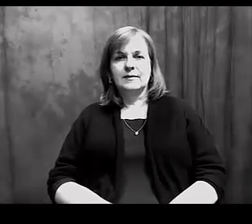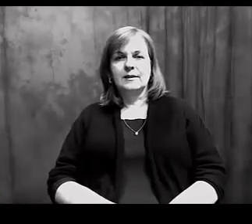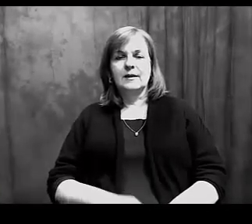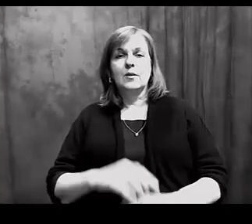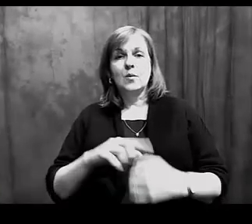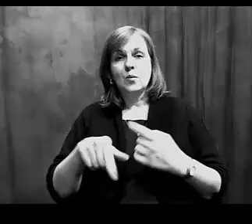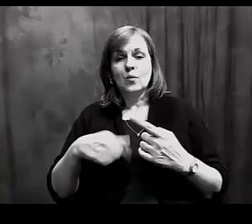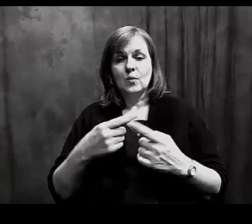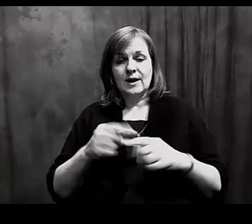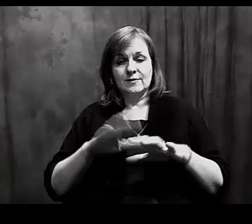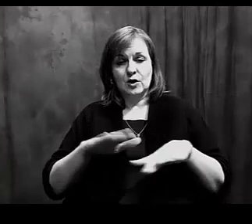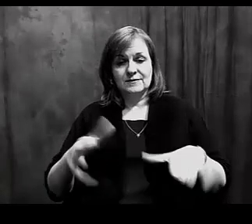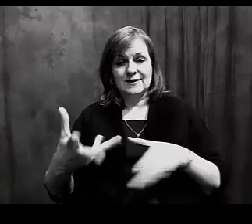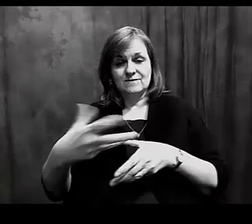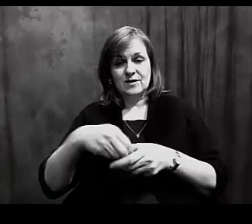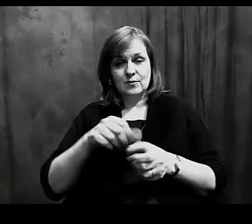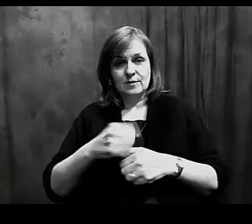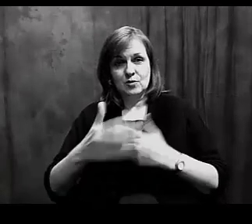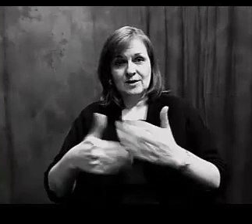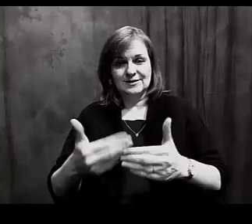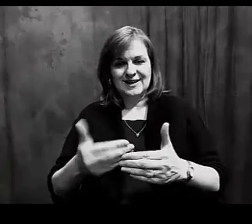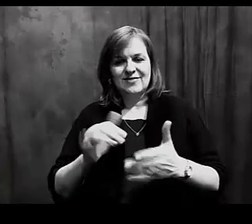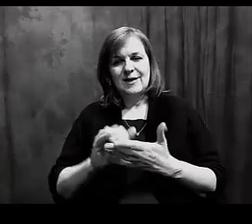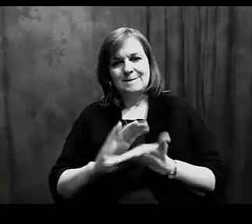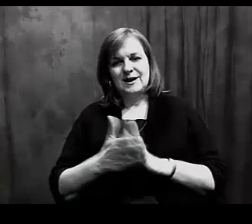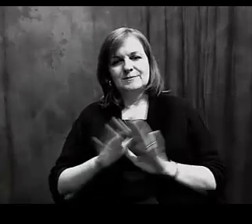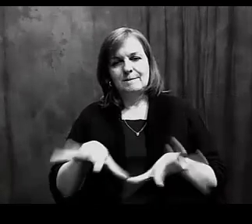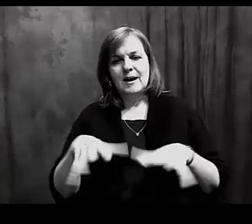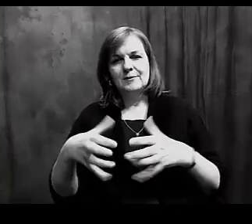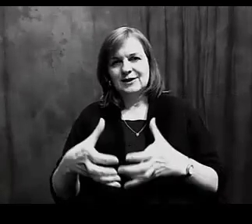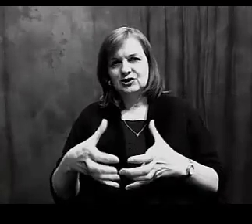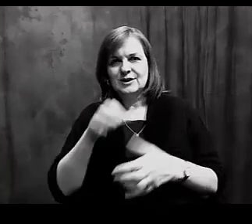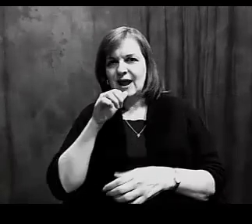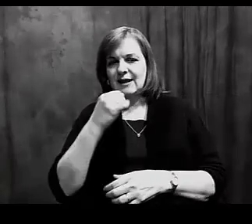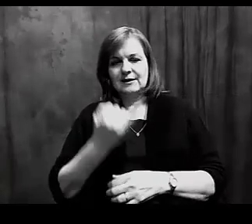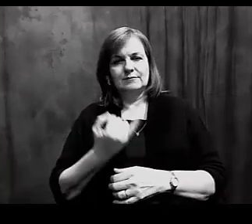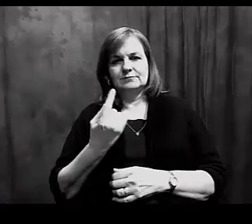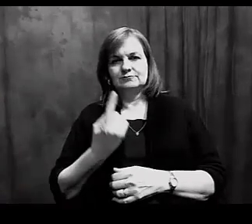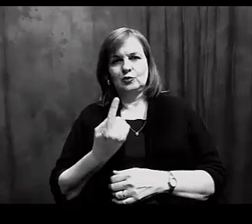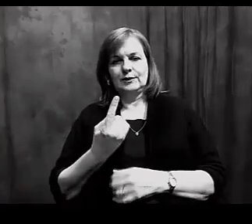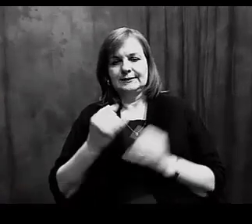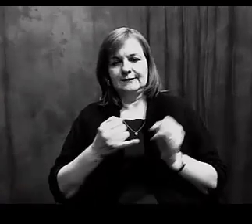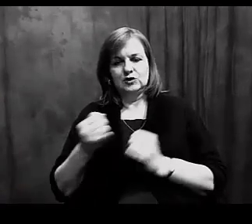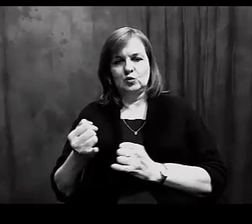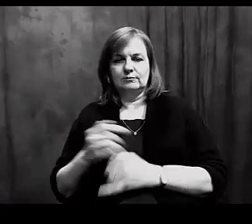but as soon as we involve your offspring in this process we are now a population -- we're not just individuals